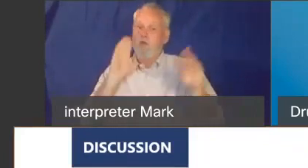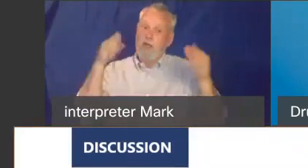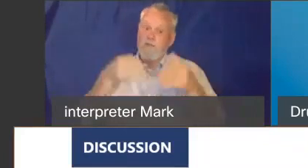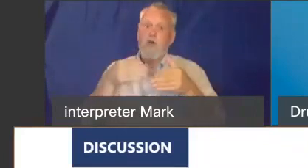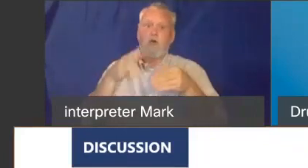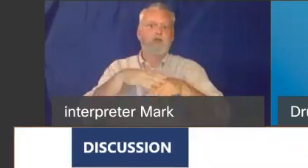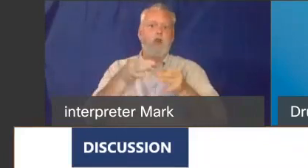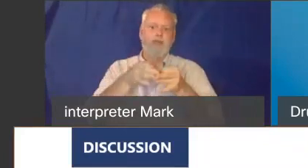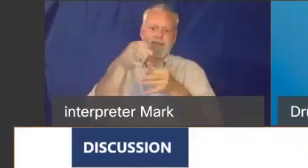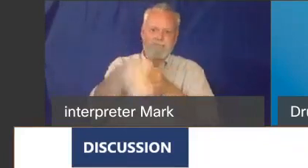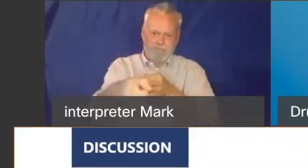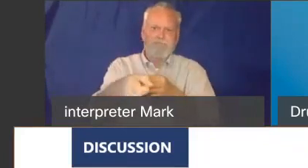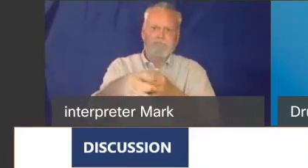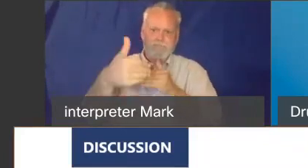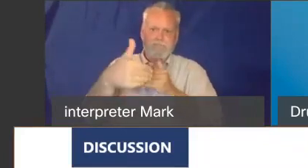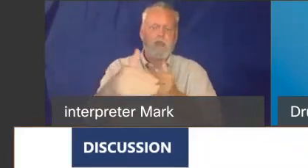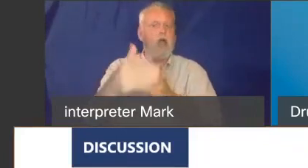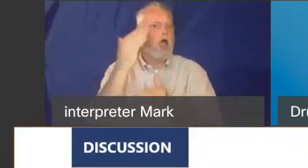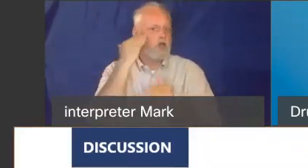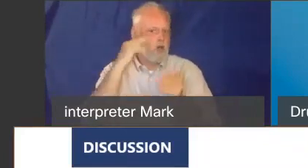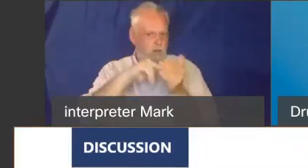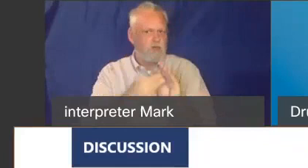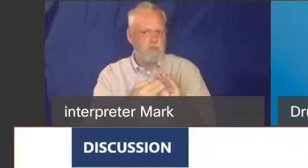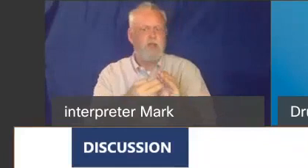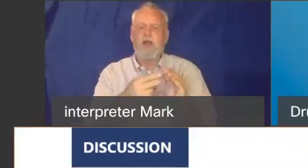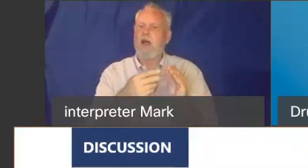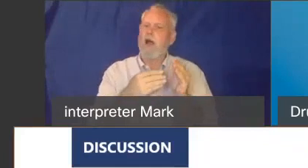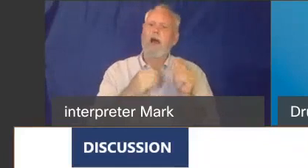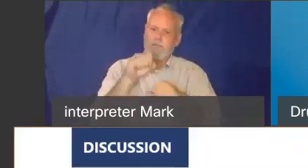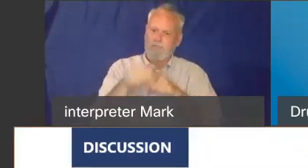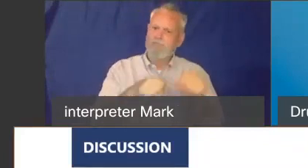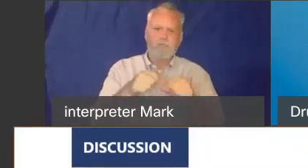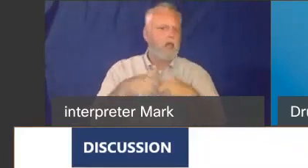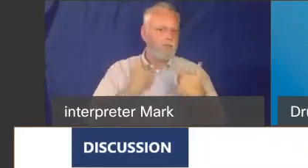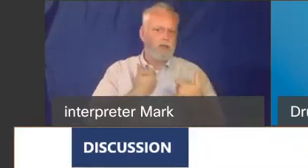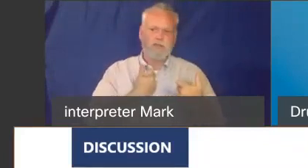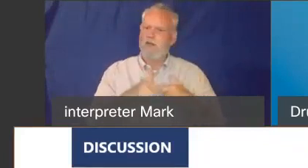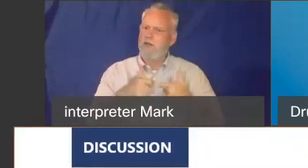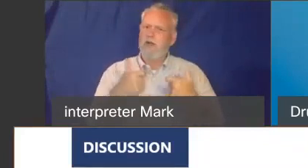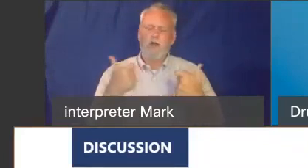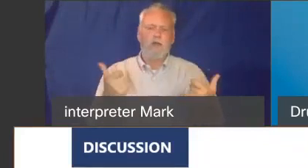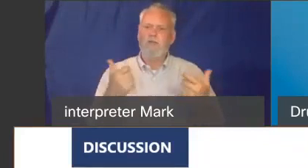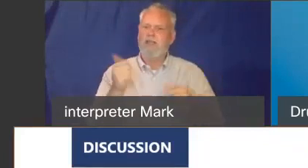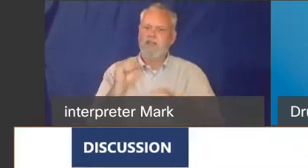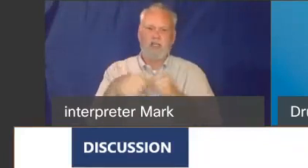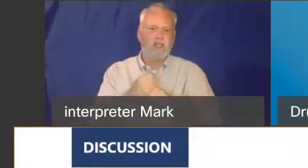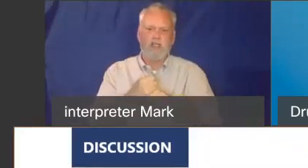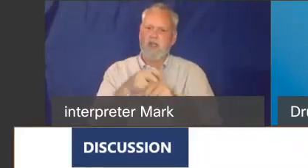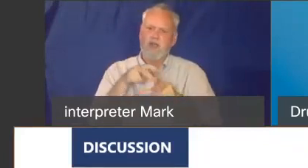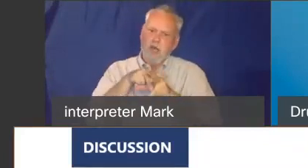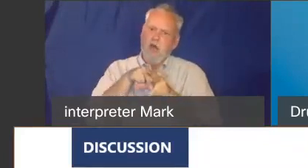I know exactly the sidewalk you mean I write it very frequently and have it for about 10 years. I wrote this quarter almost daily.